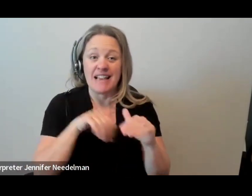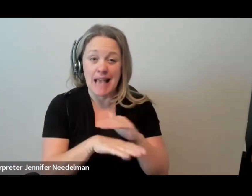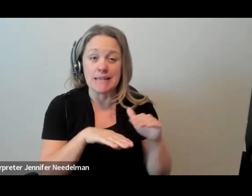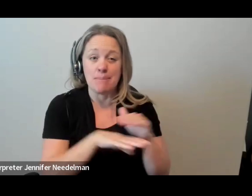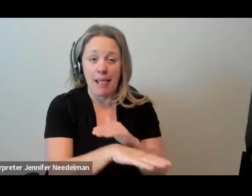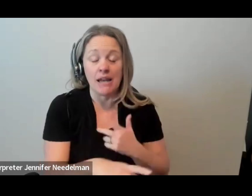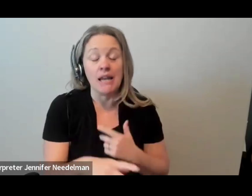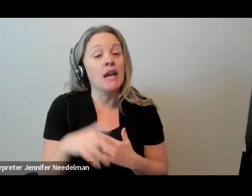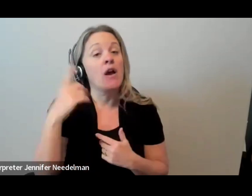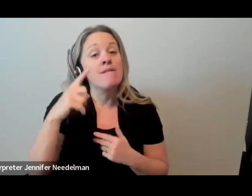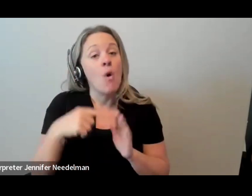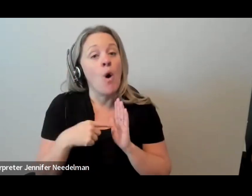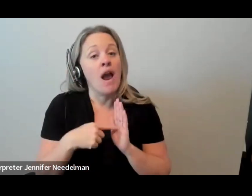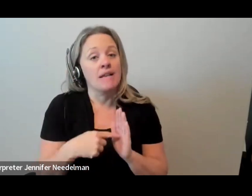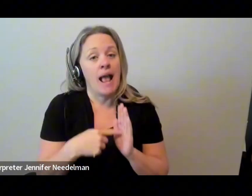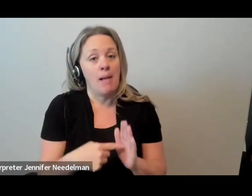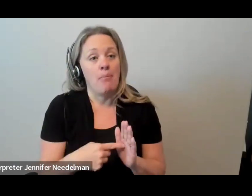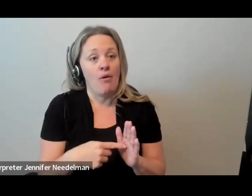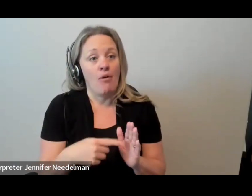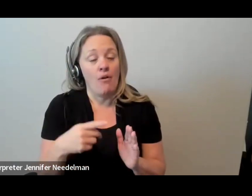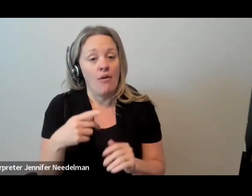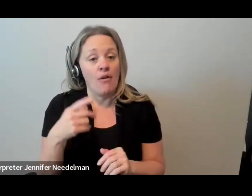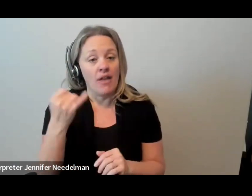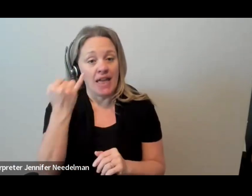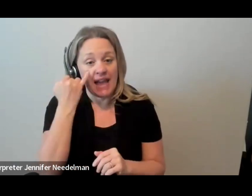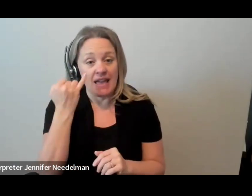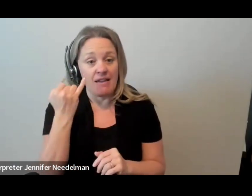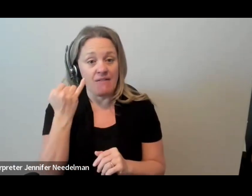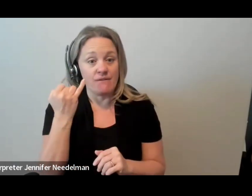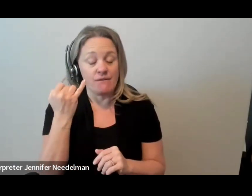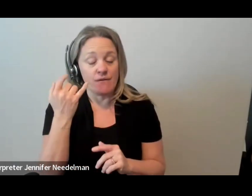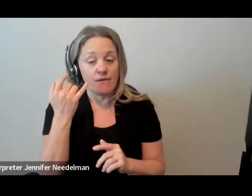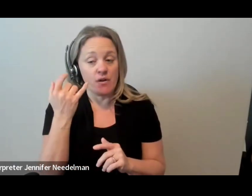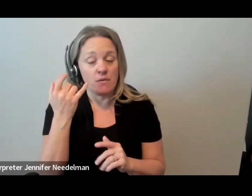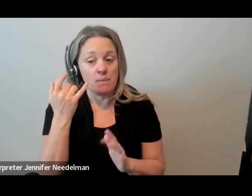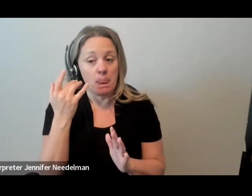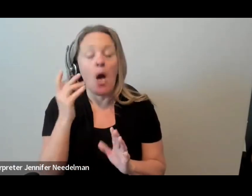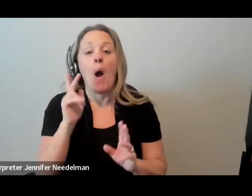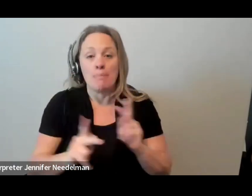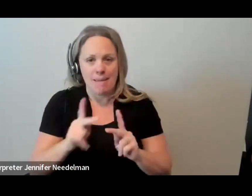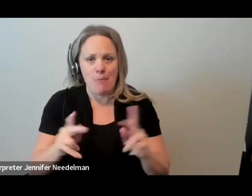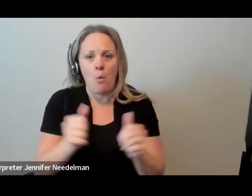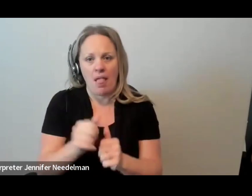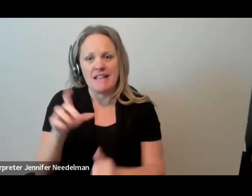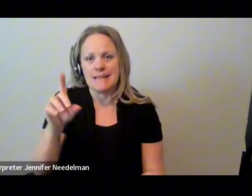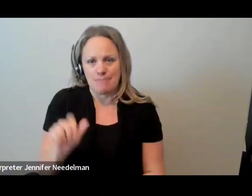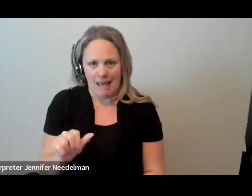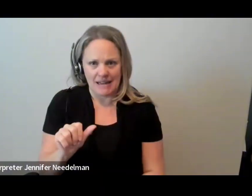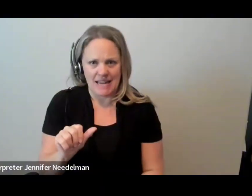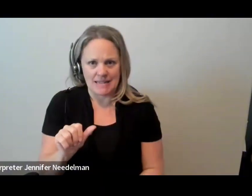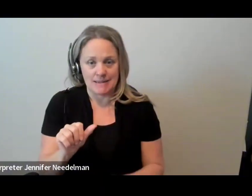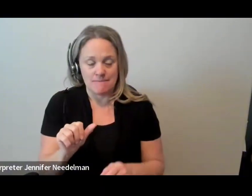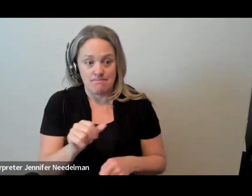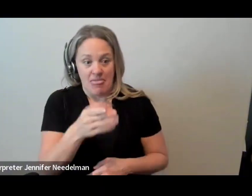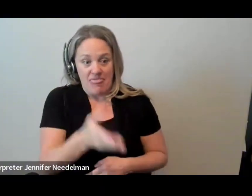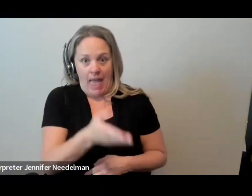For example, if we look at for people with disabilities as the customer looking